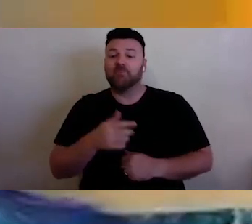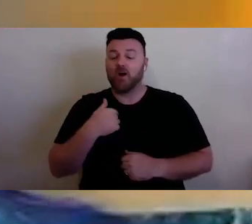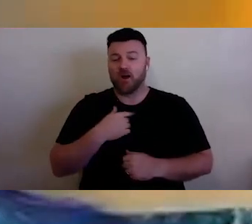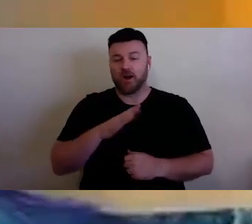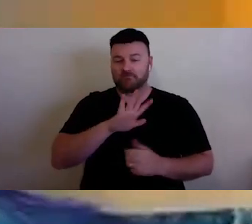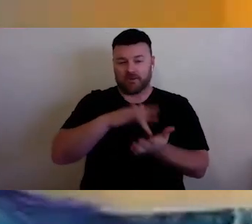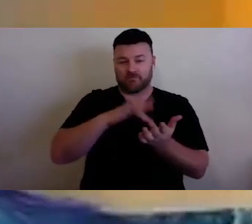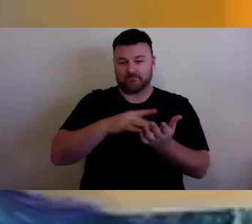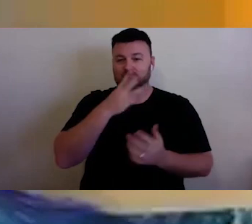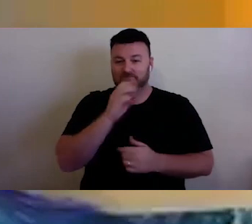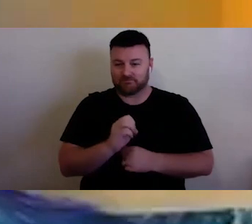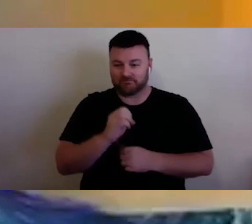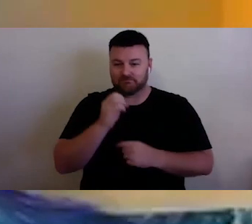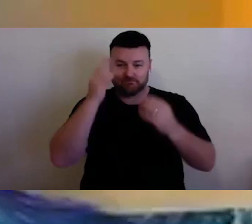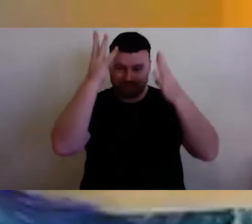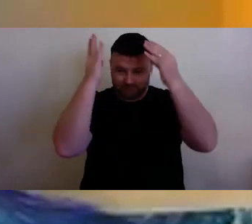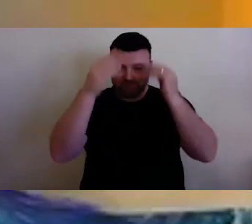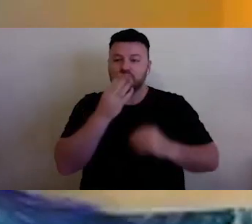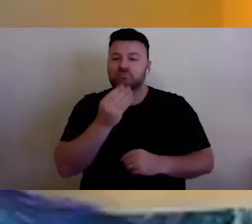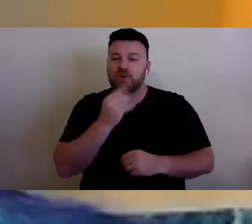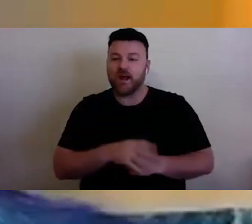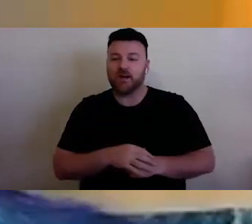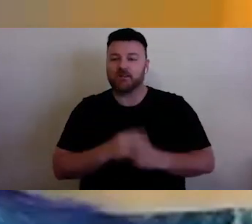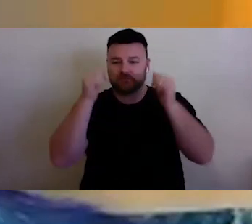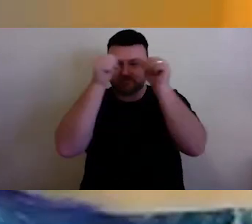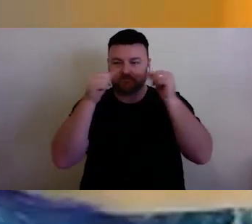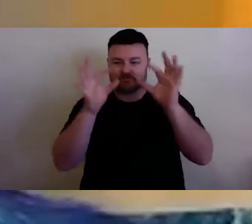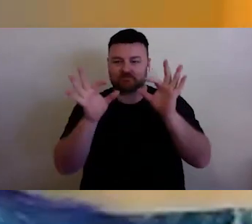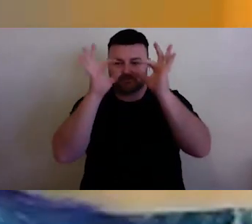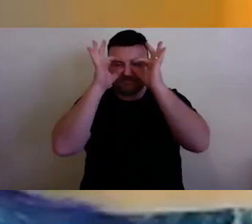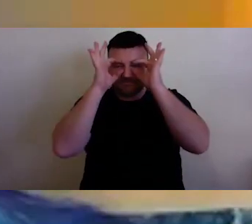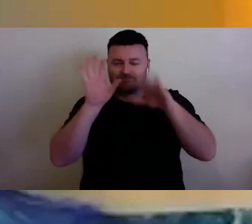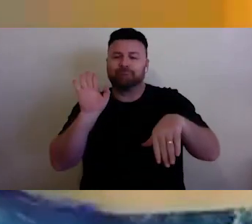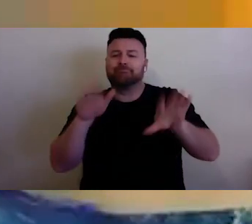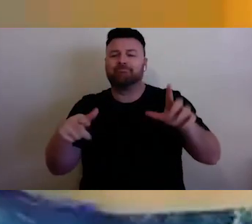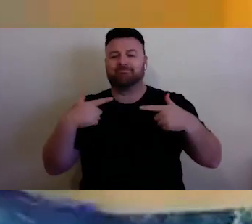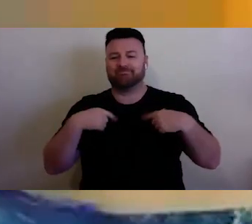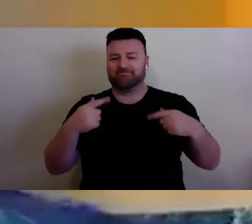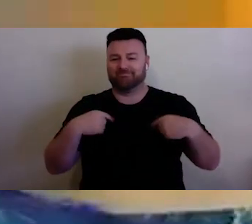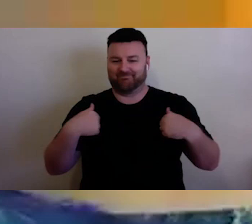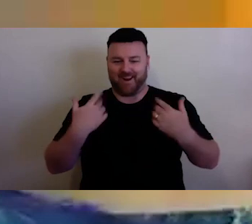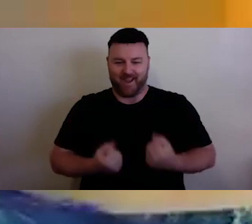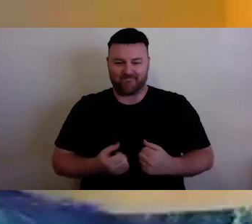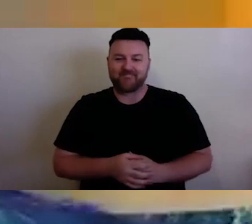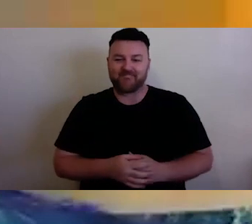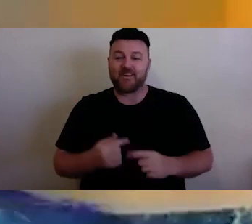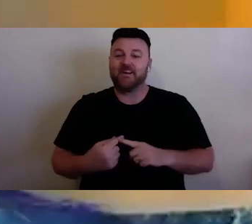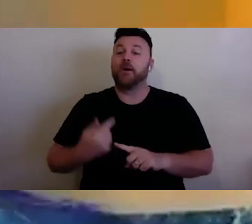black round glasses, wearing a very fabulous shirt in front of an abstract landscape painting